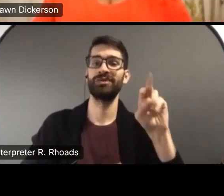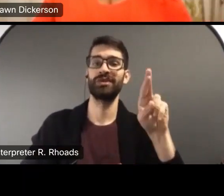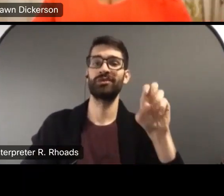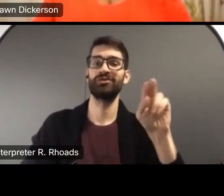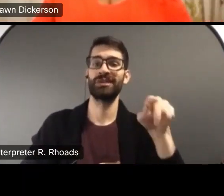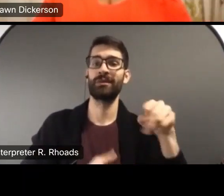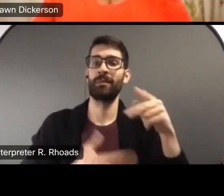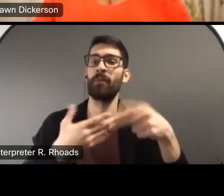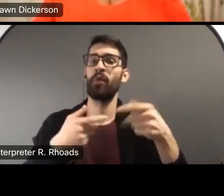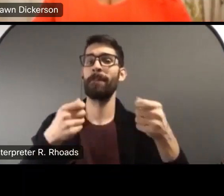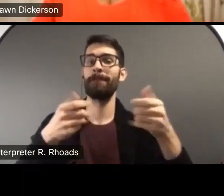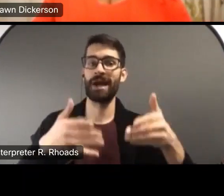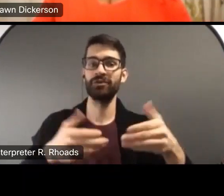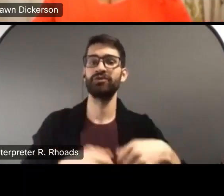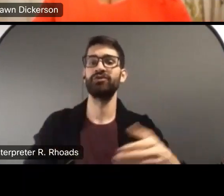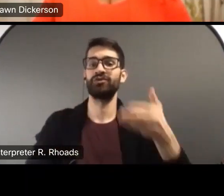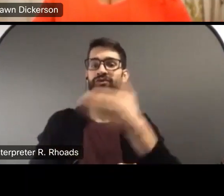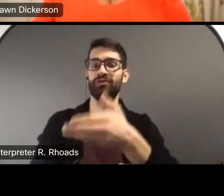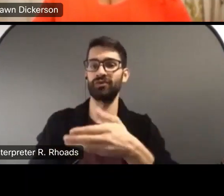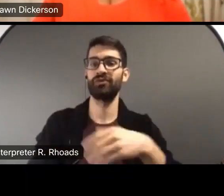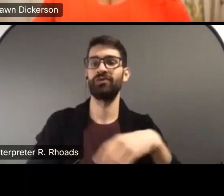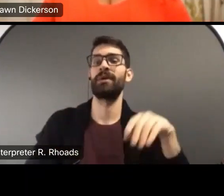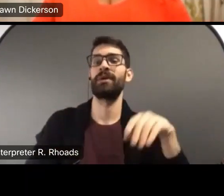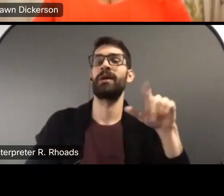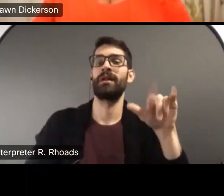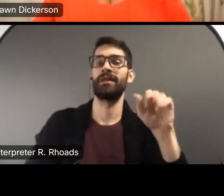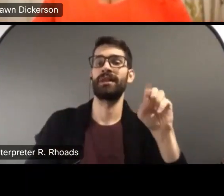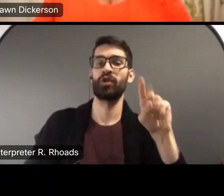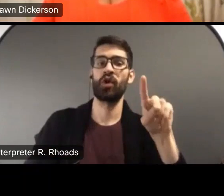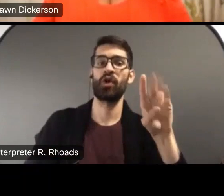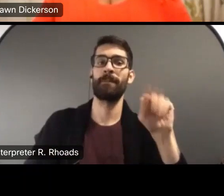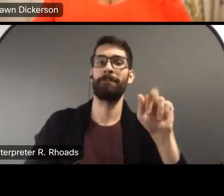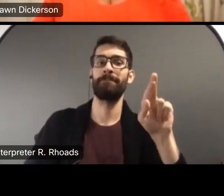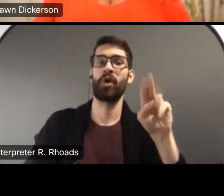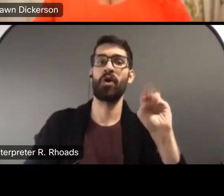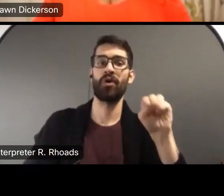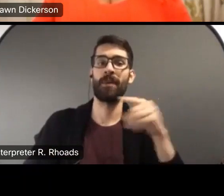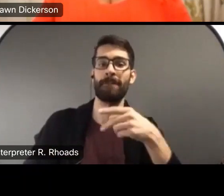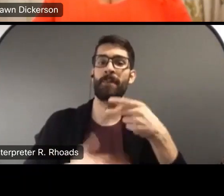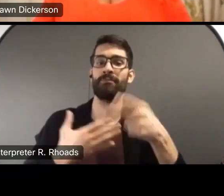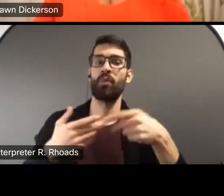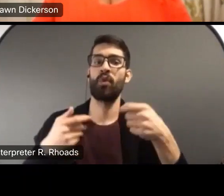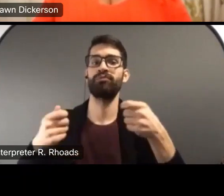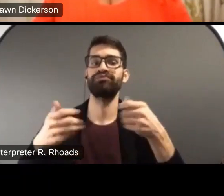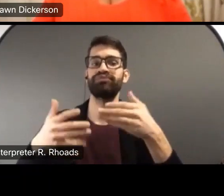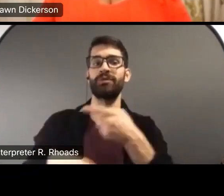Program Analyst, and behind the scenes Ronald Gaither our IT Specialist.